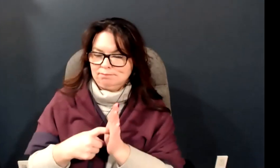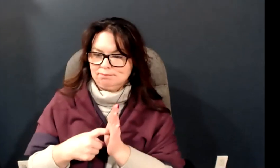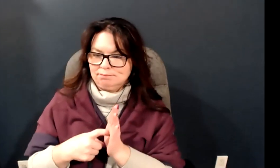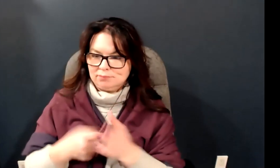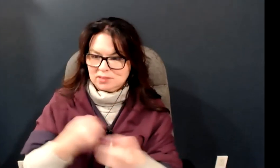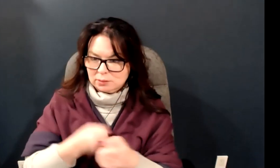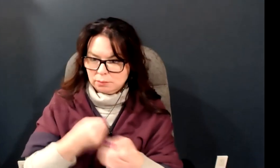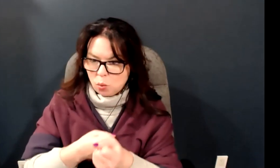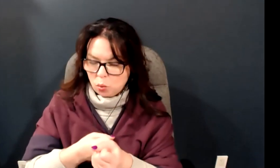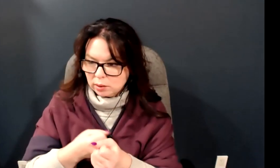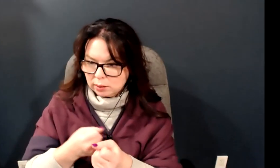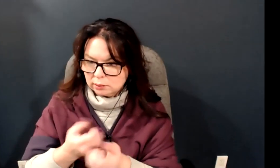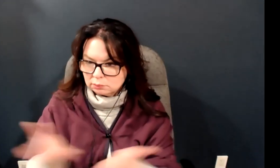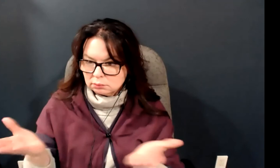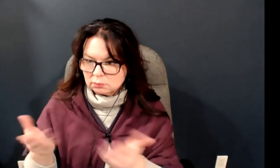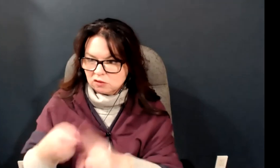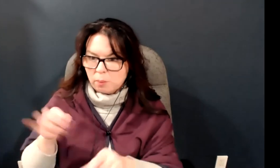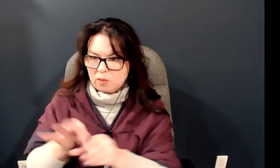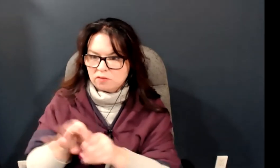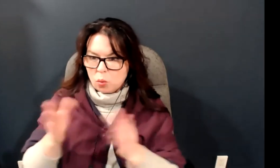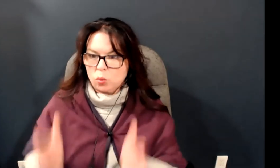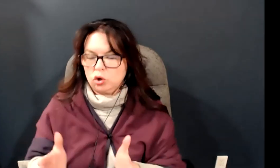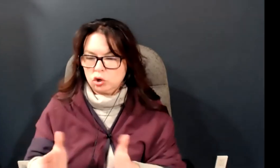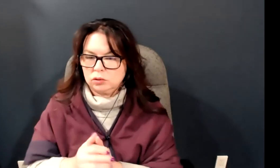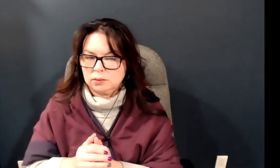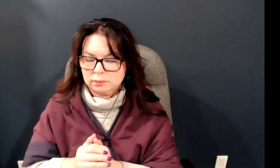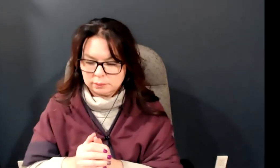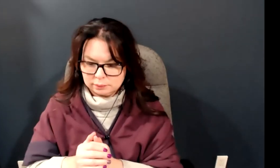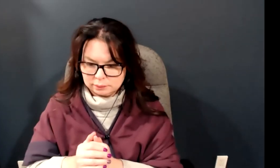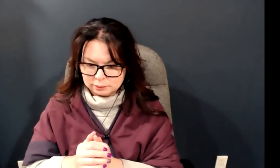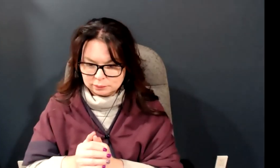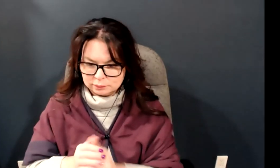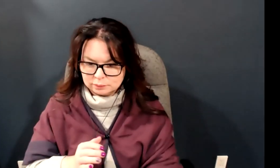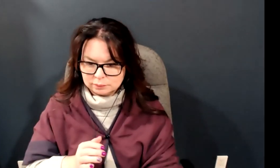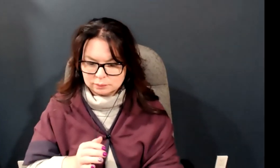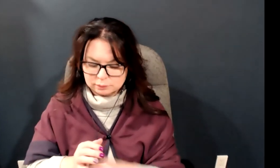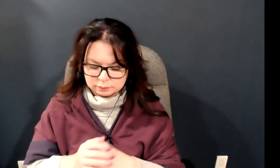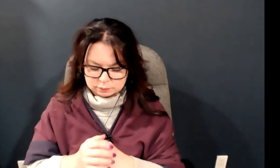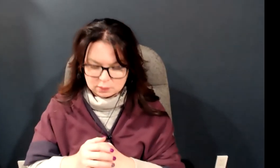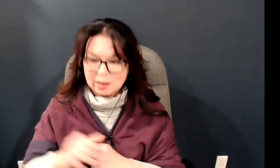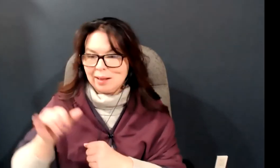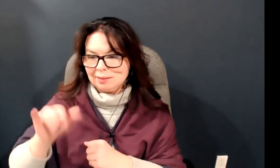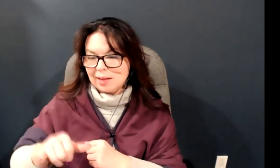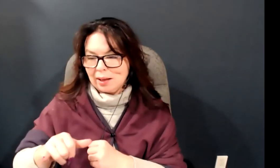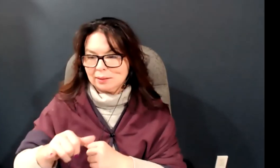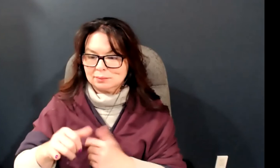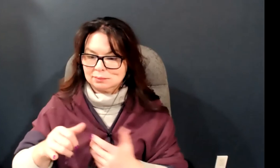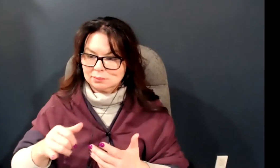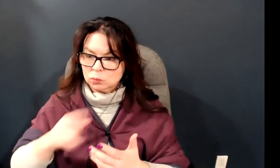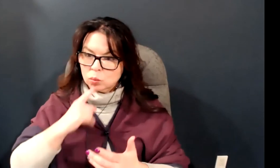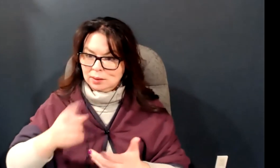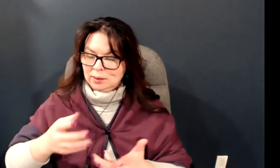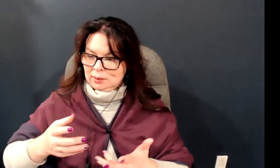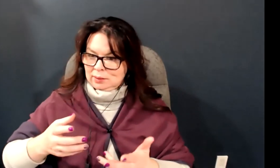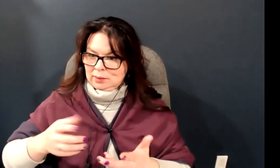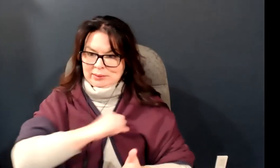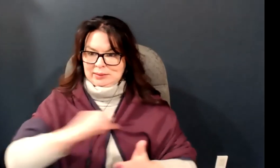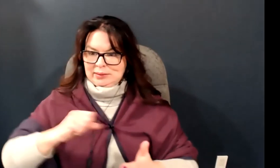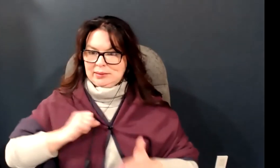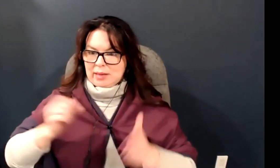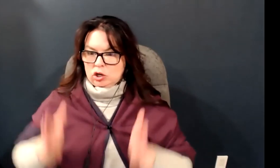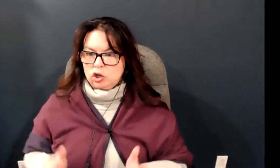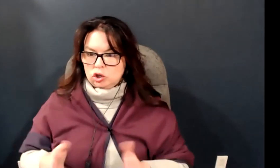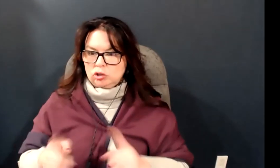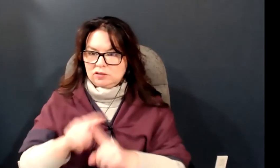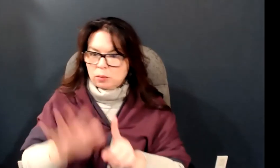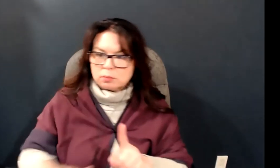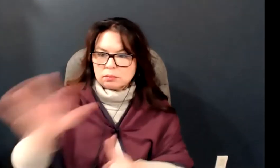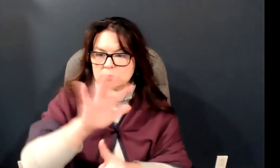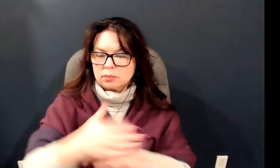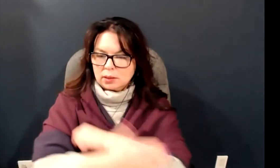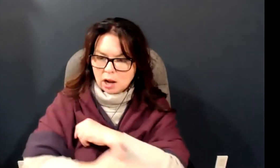did and we thought that that was really interesting in there too that notion of on the one end,